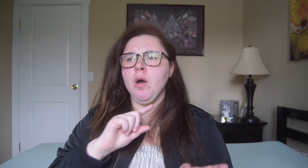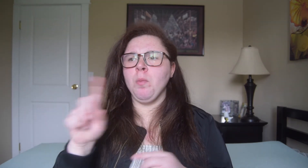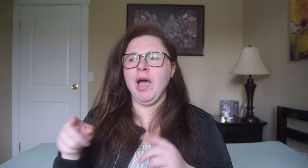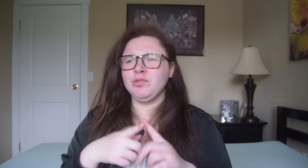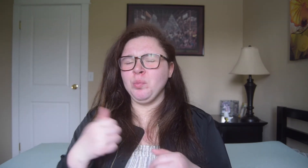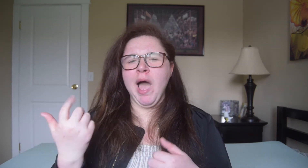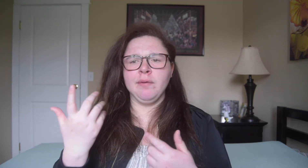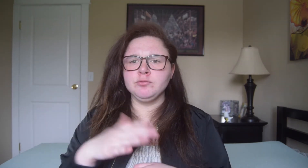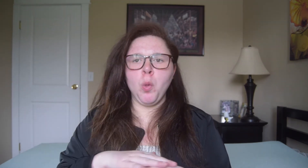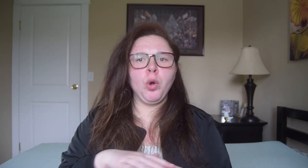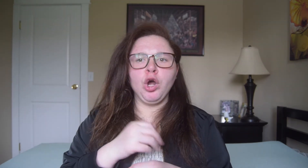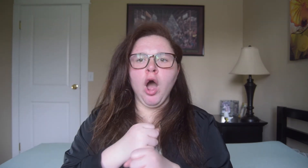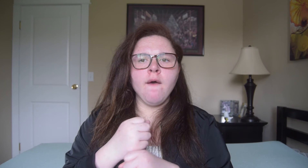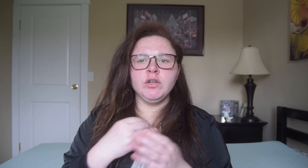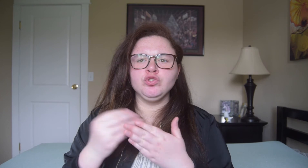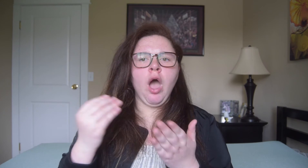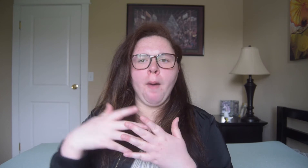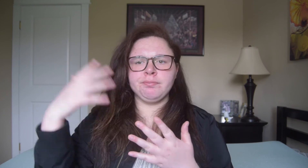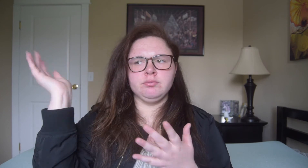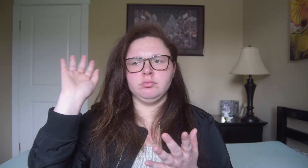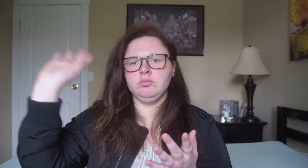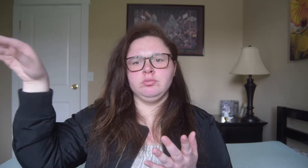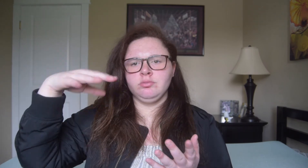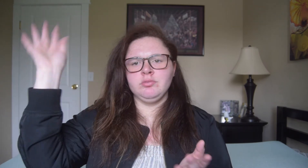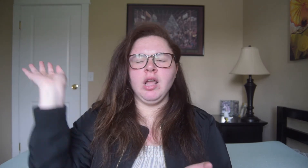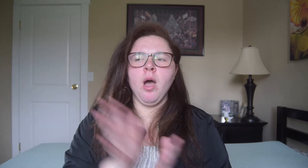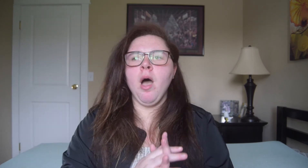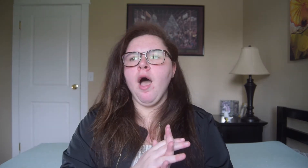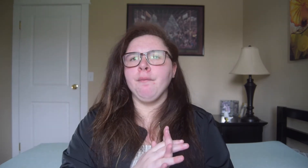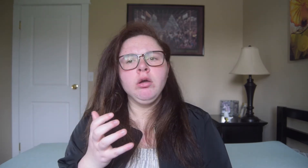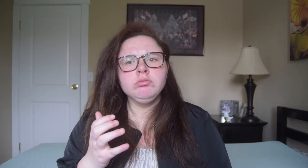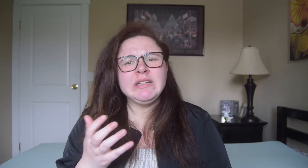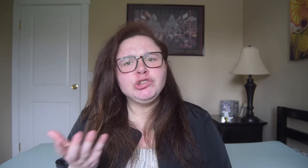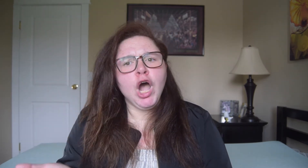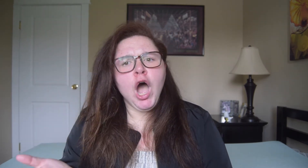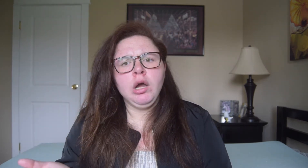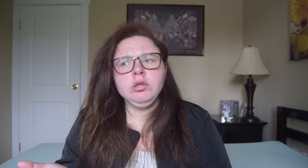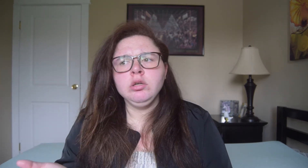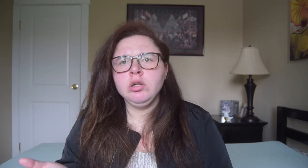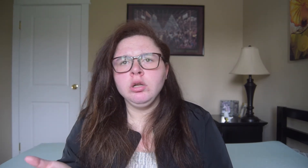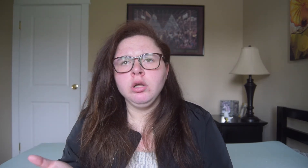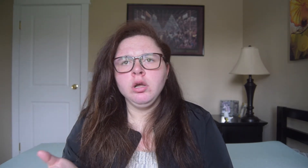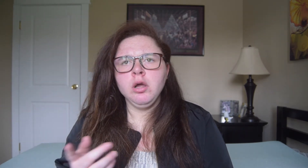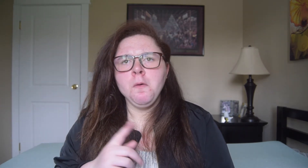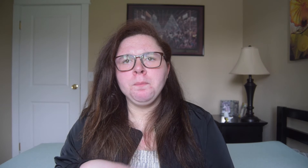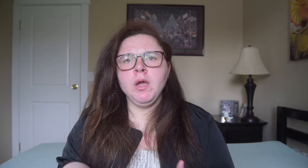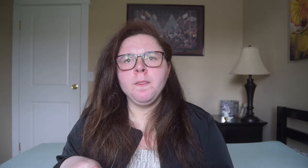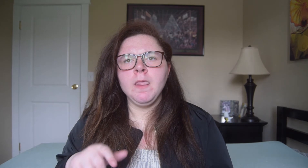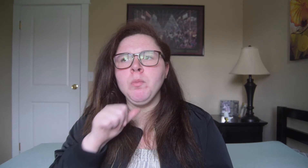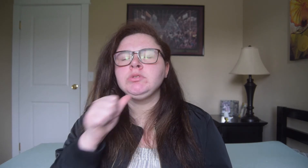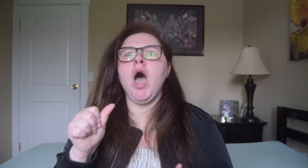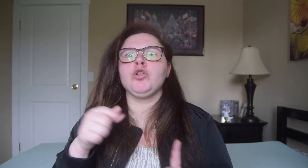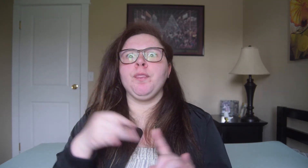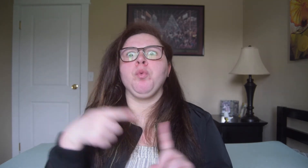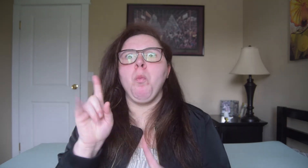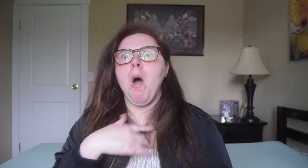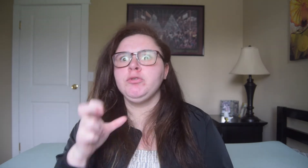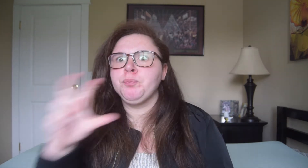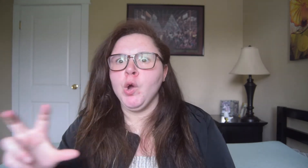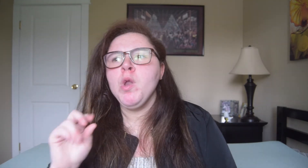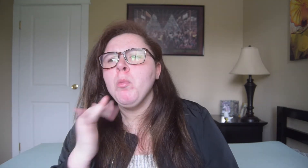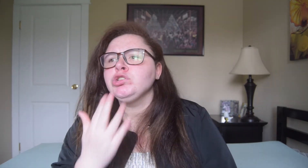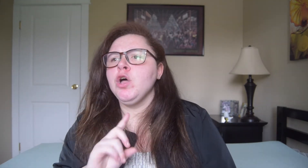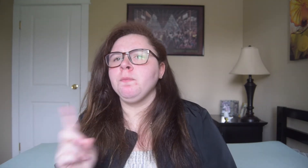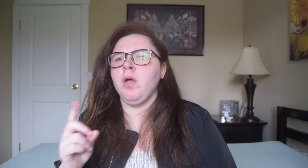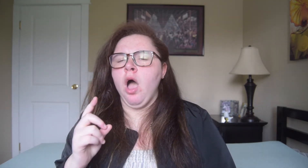I went to a local coffee shop somewhere. It was good but it wasn't at the point where I wanted to puke